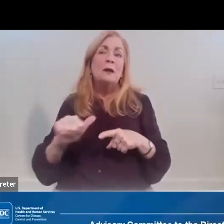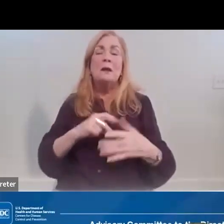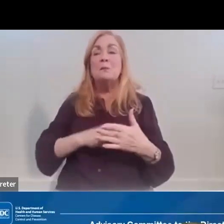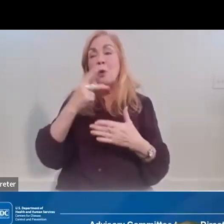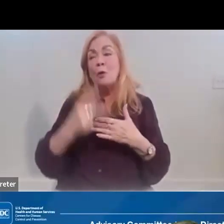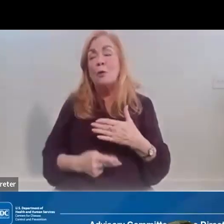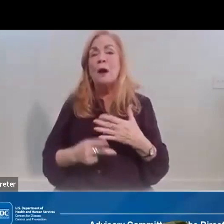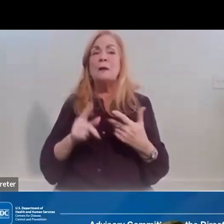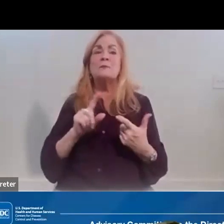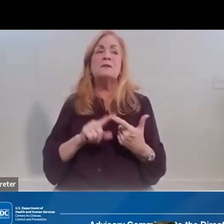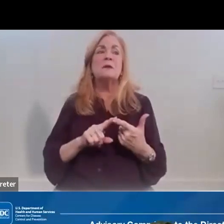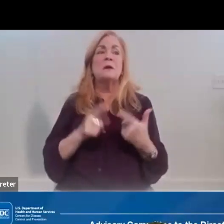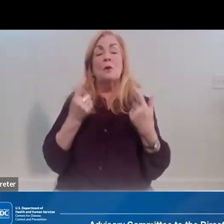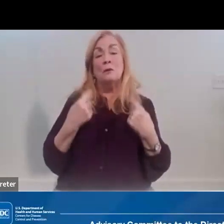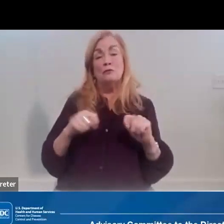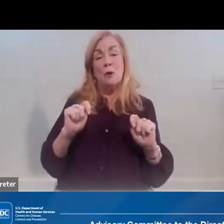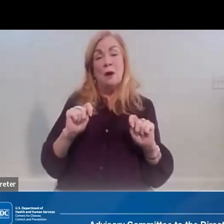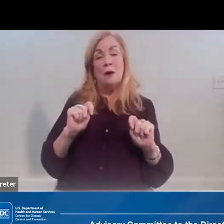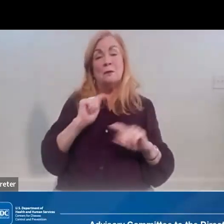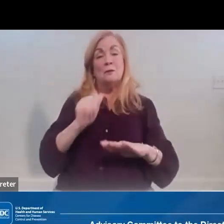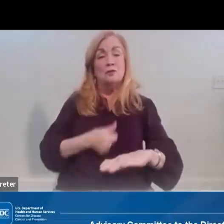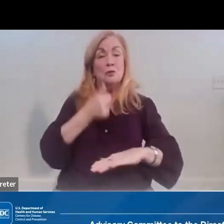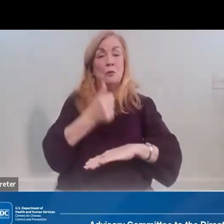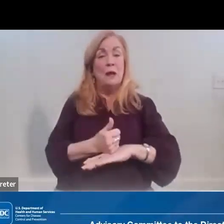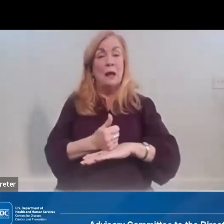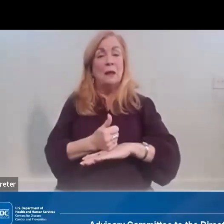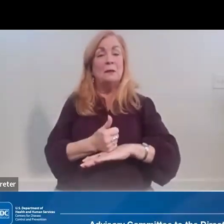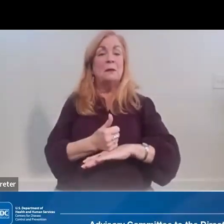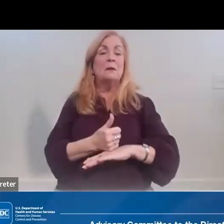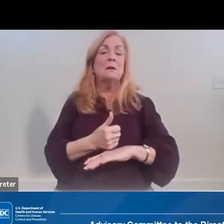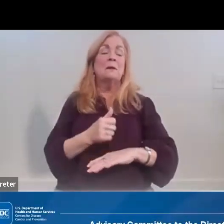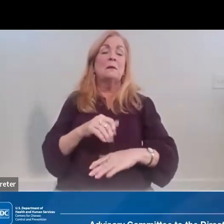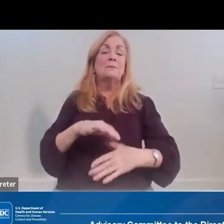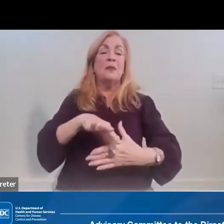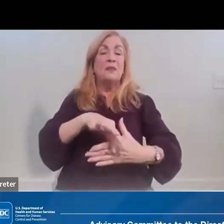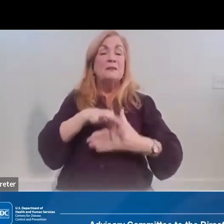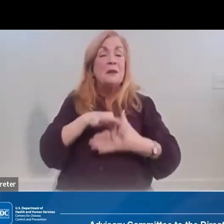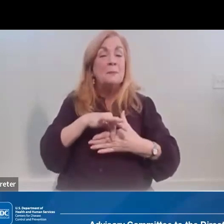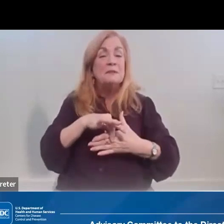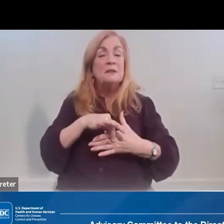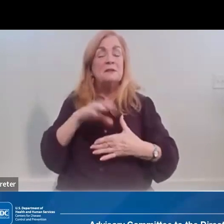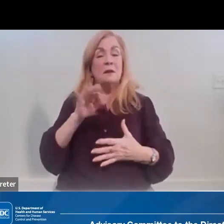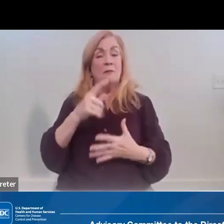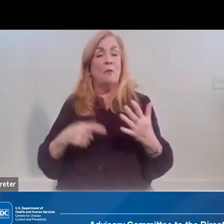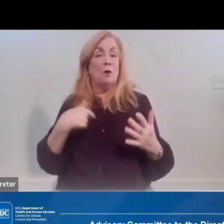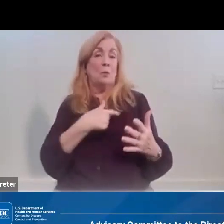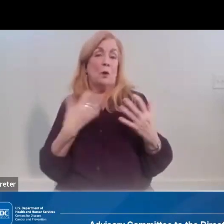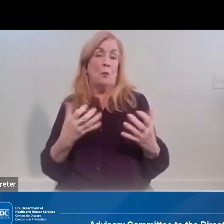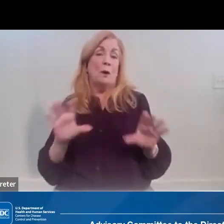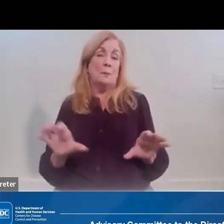We've tried to create the substance of what it is that we want people to do, right?